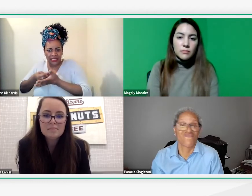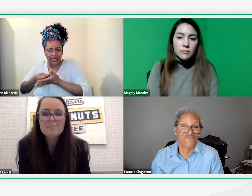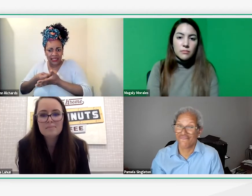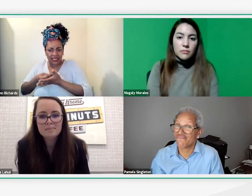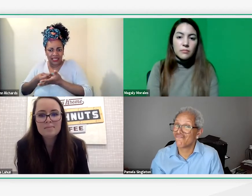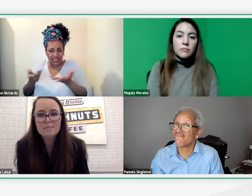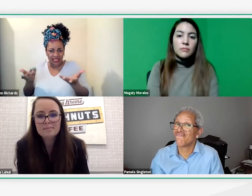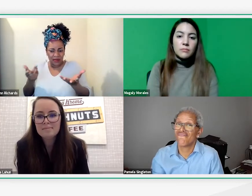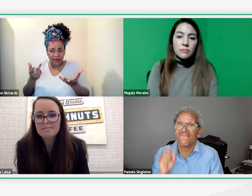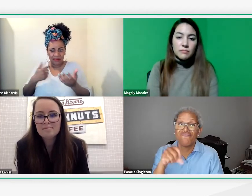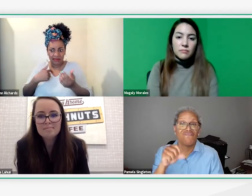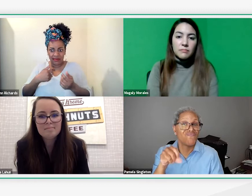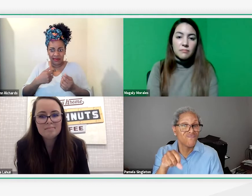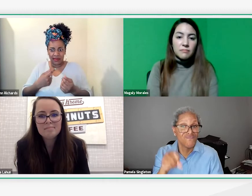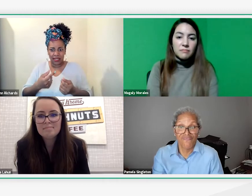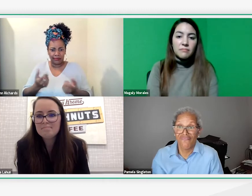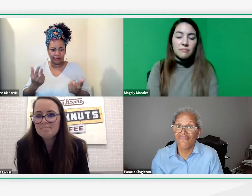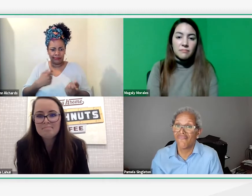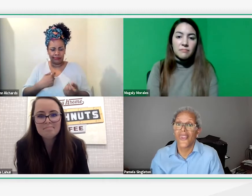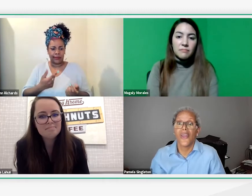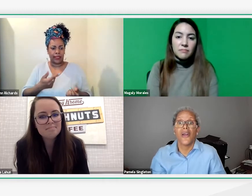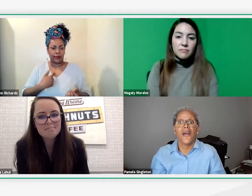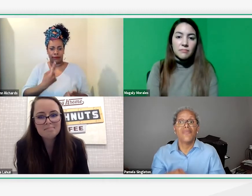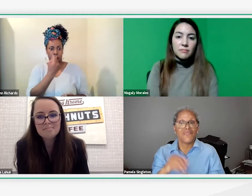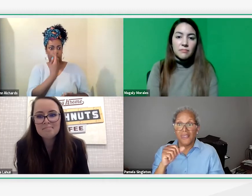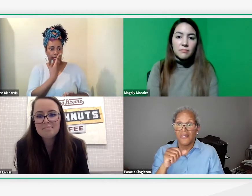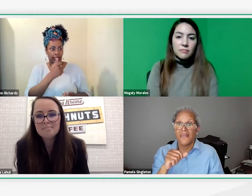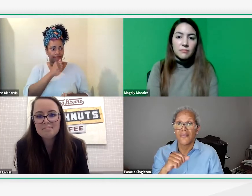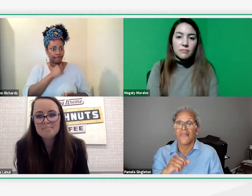who don't want to put down a 0 because they're trying to maybe save money throughout the year?